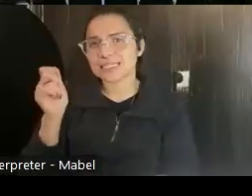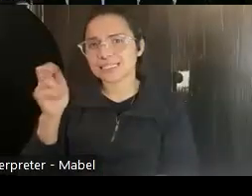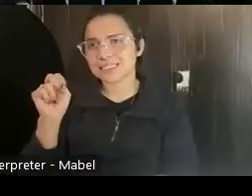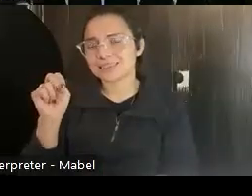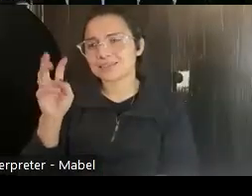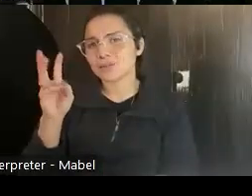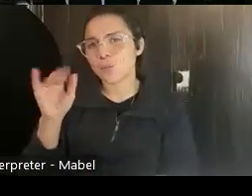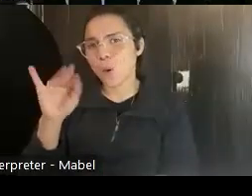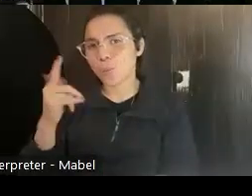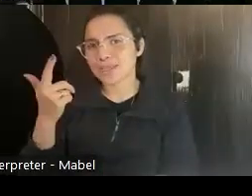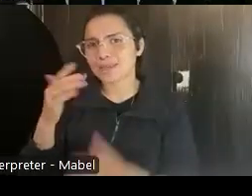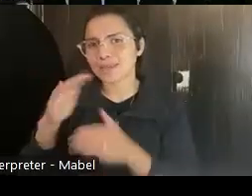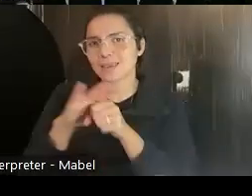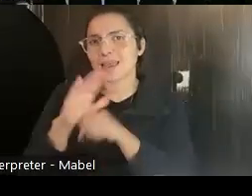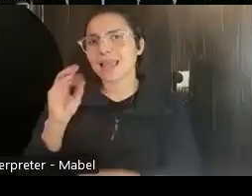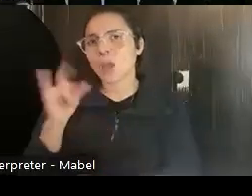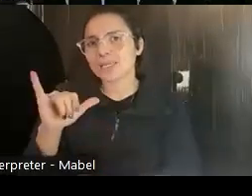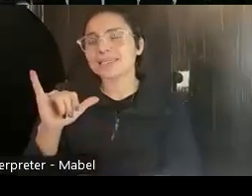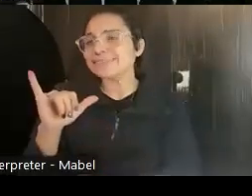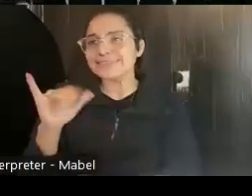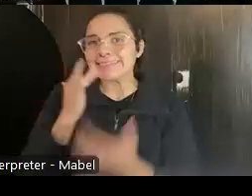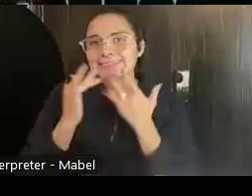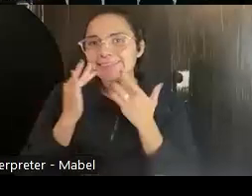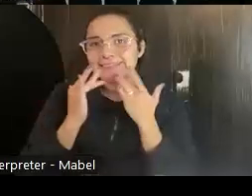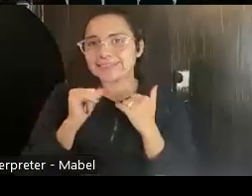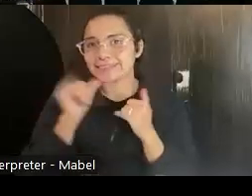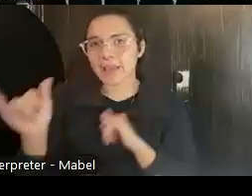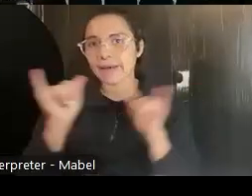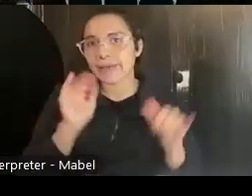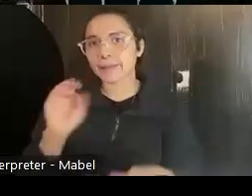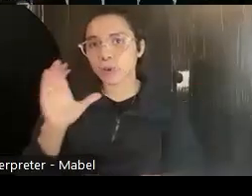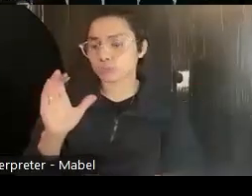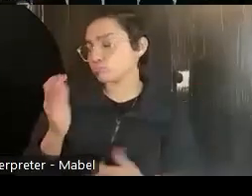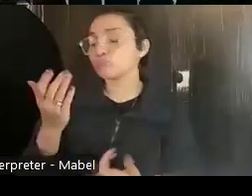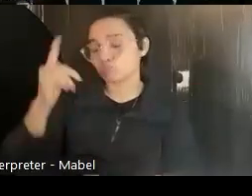that the distribution of resources across our region is not anything close to equal and it's